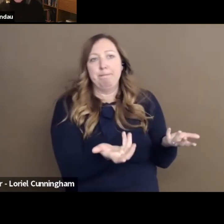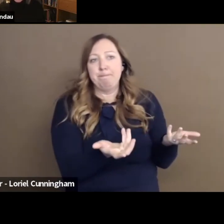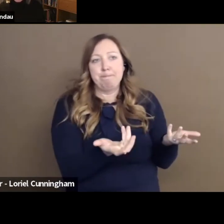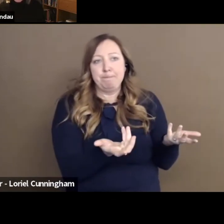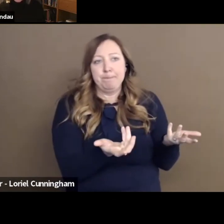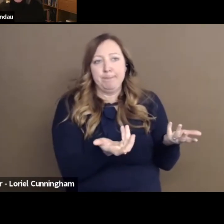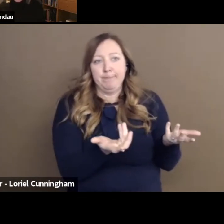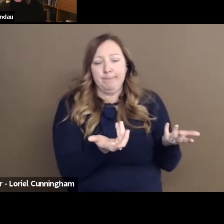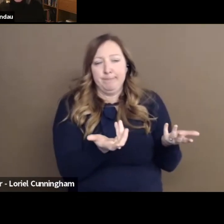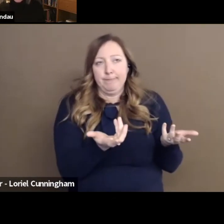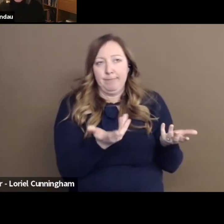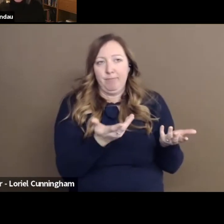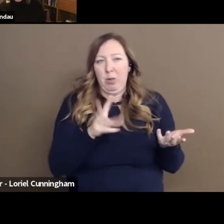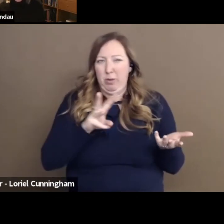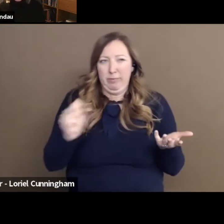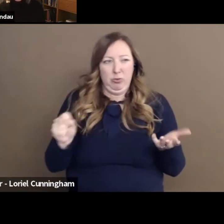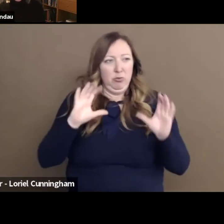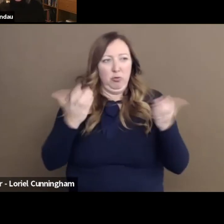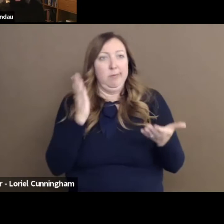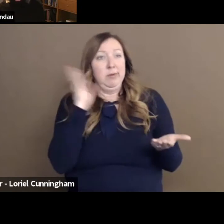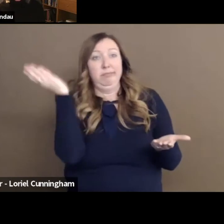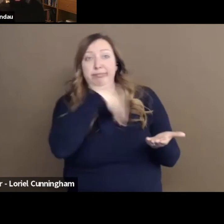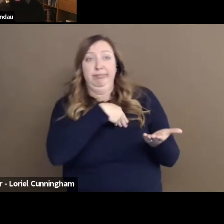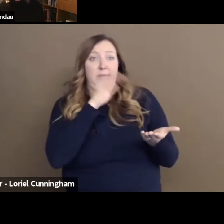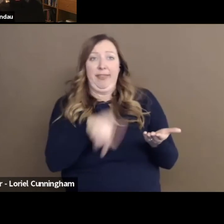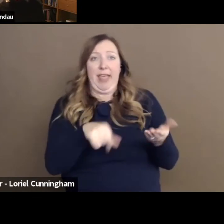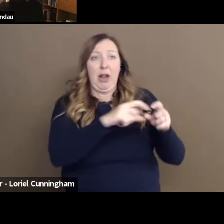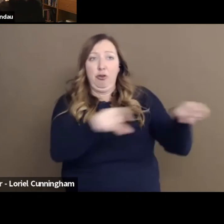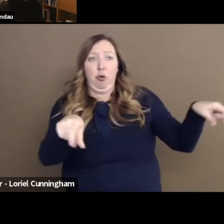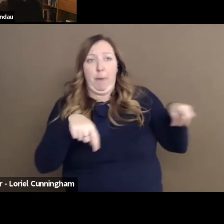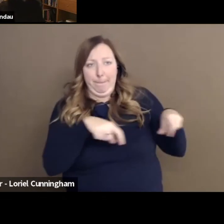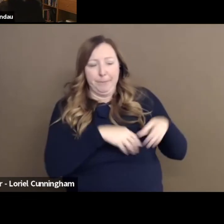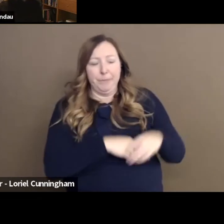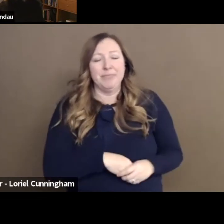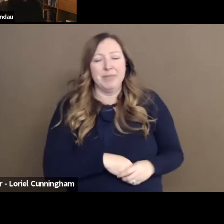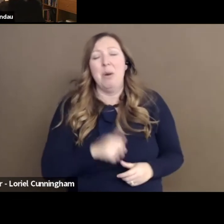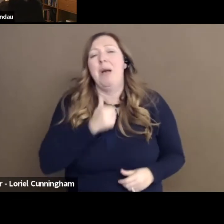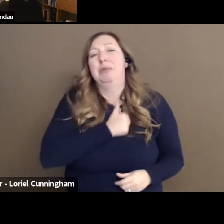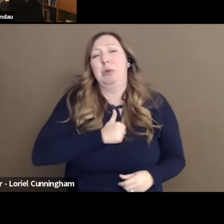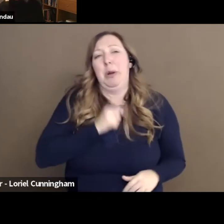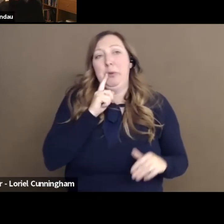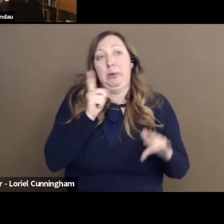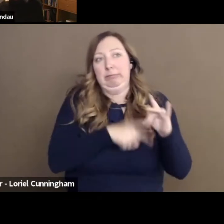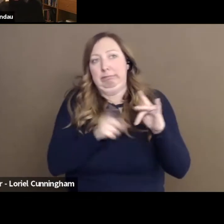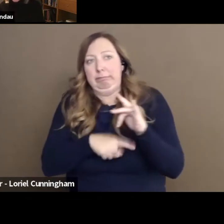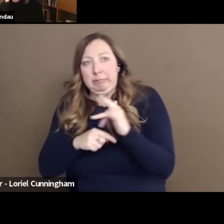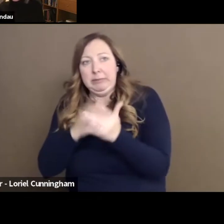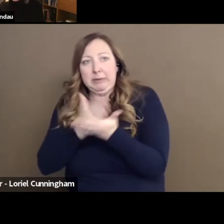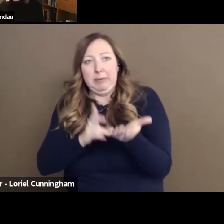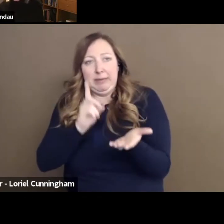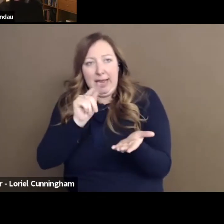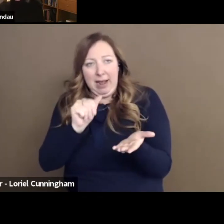skipping these data but i think it's better uh to just move on to some the